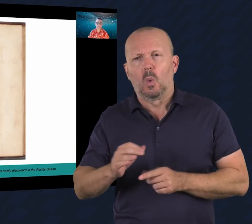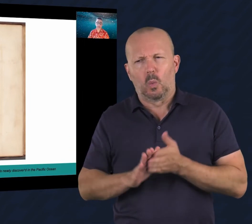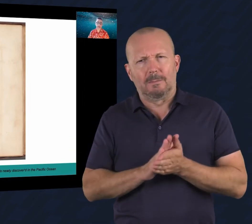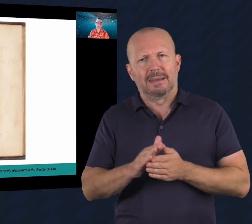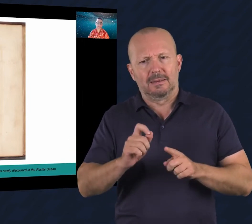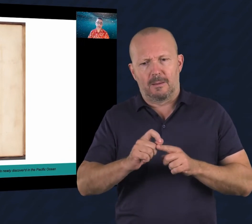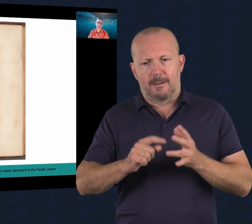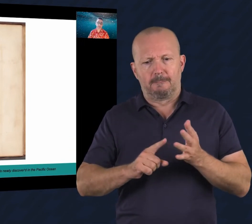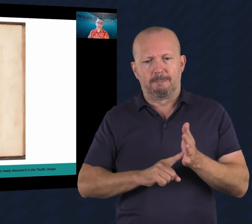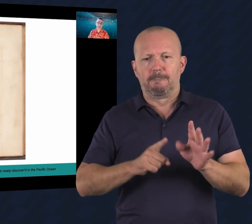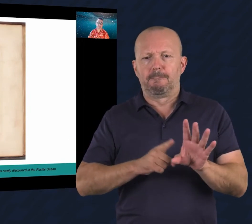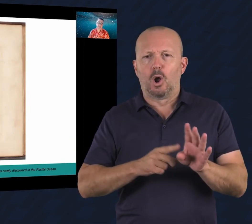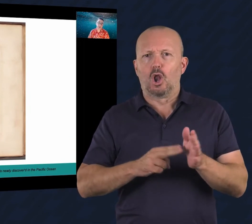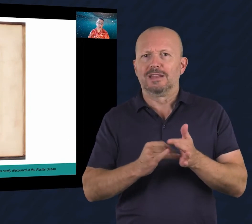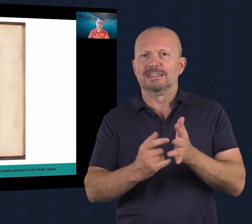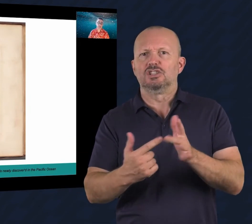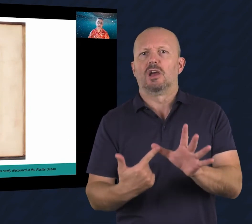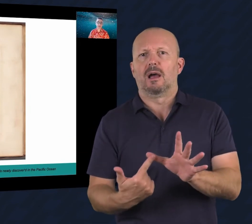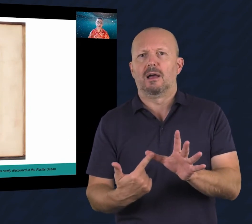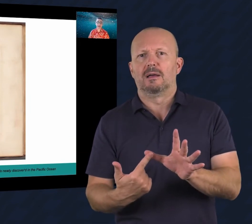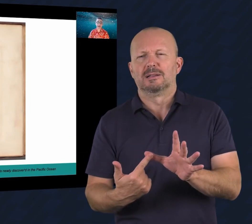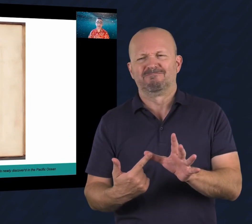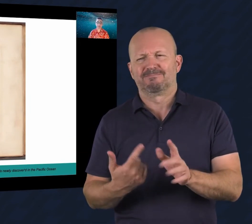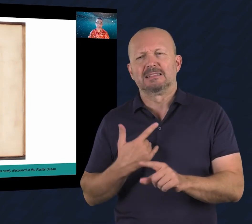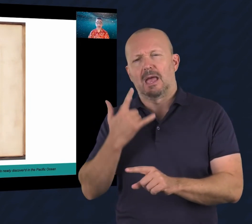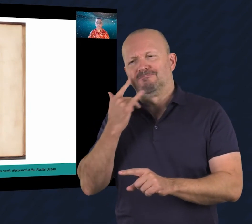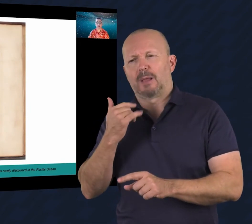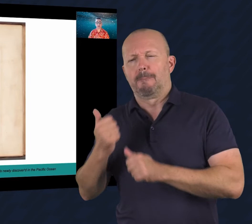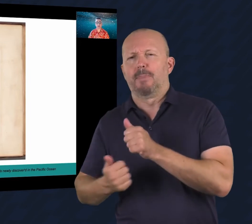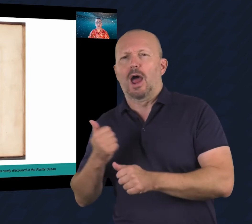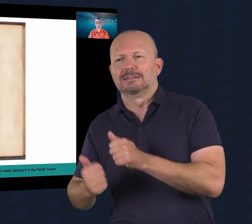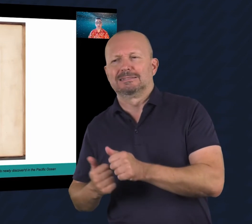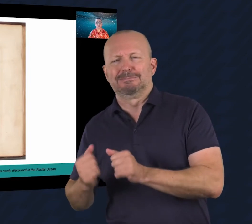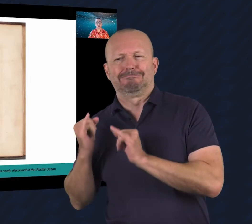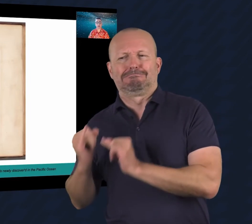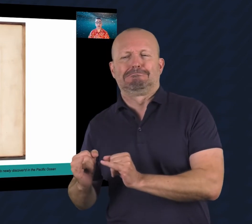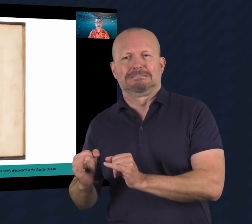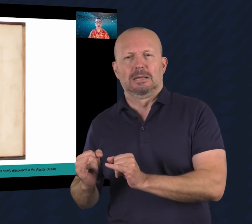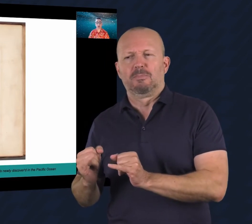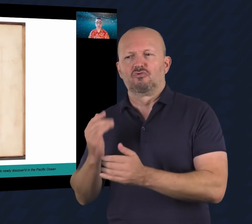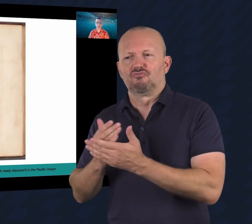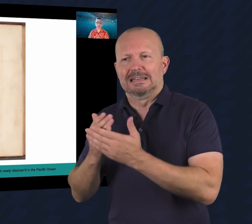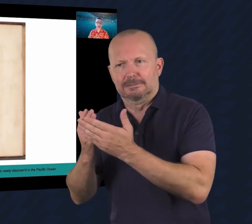And I think that means my reflection would be that we need to actively check that bias when we speak of and to the wider region,